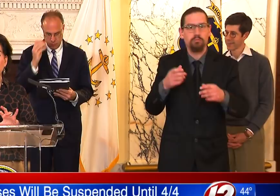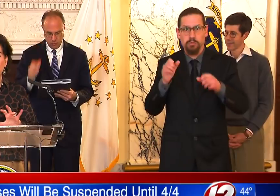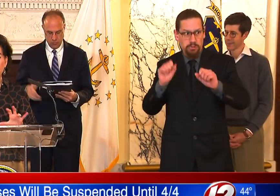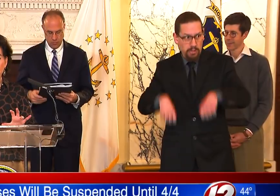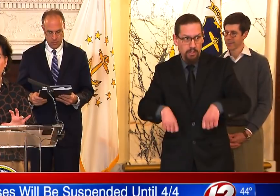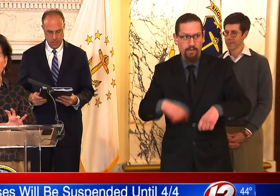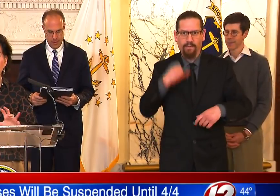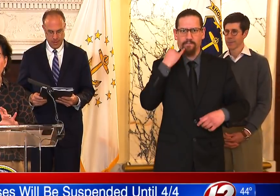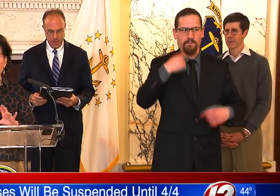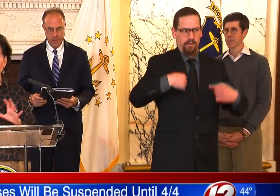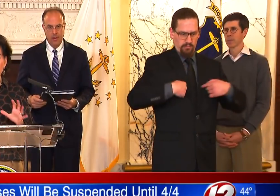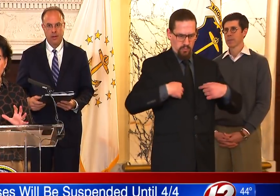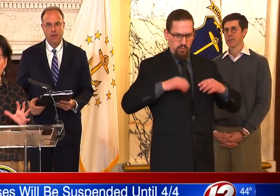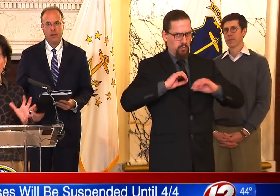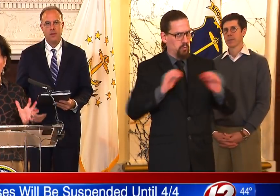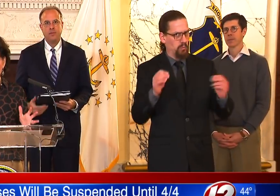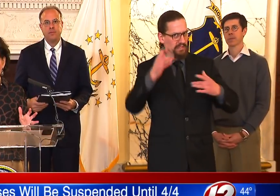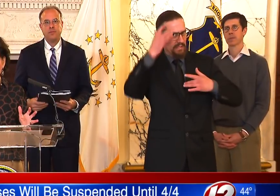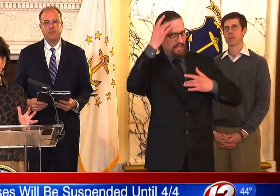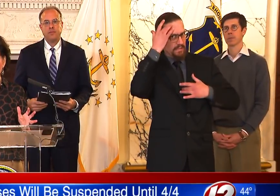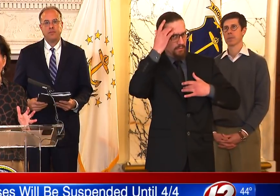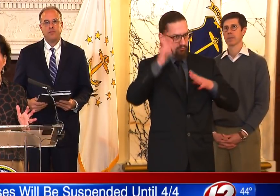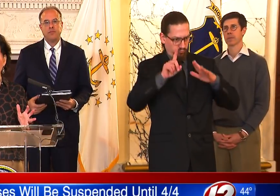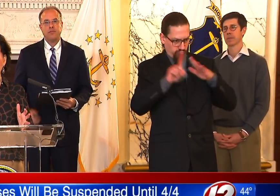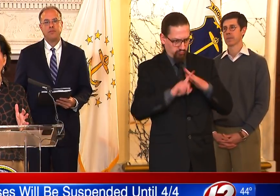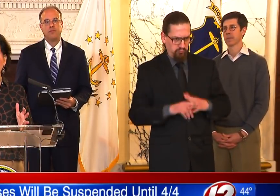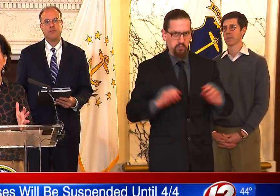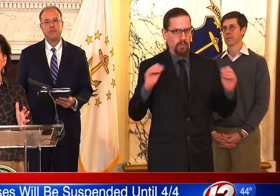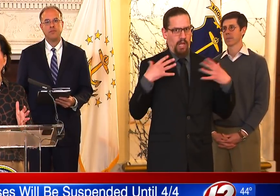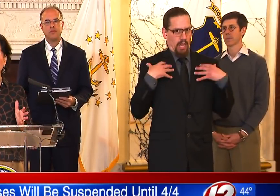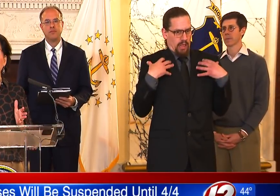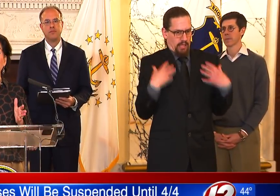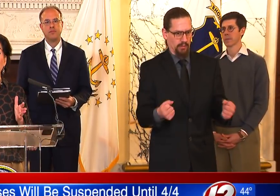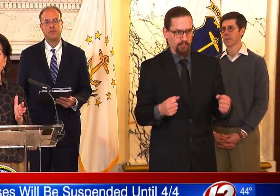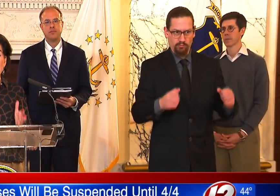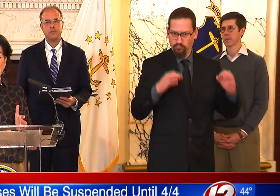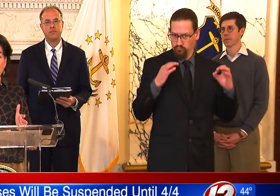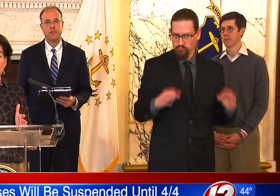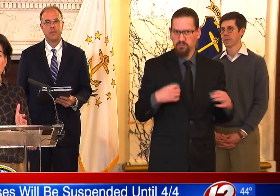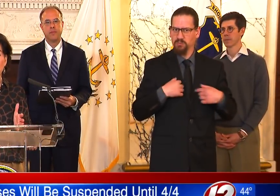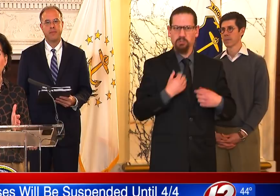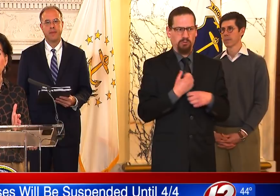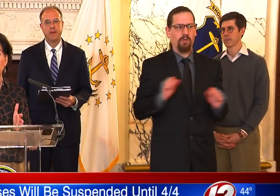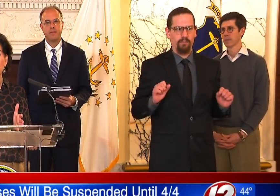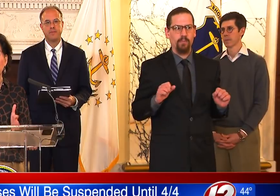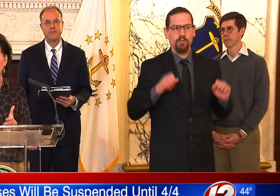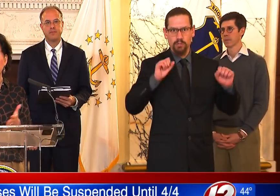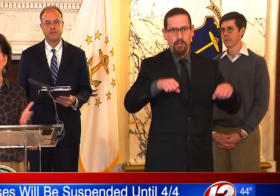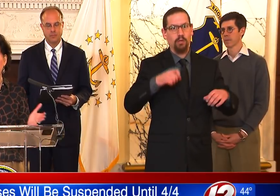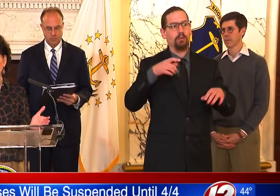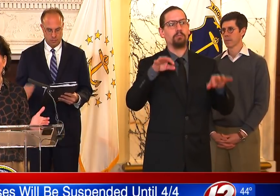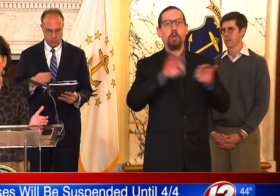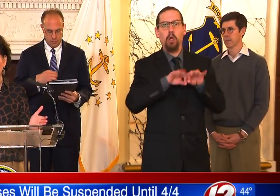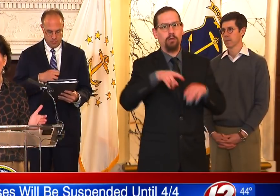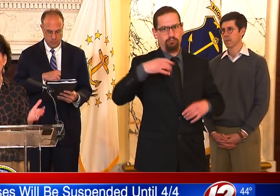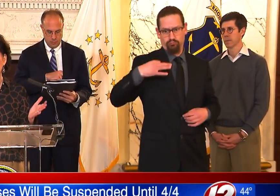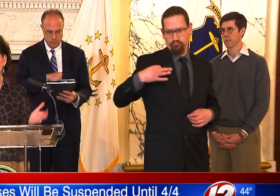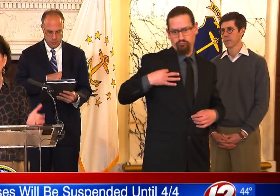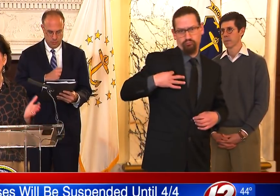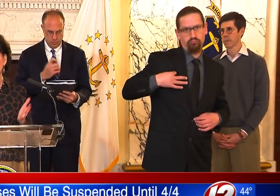POSITION WHERE YOU CAN DO BABYSITTING OR ELDERCARE, IF YOU ARE NOT SICK, AND IF YOU ARE